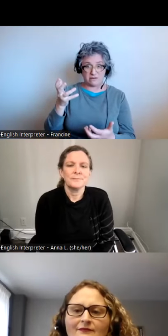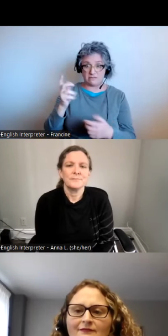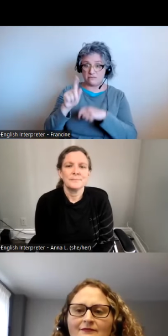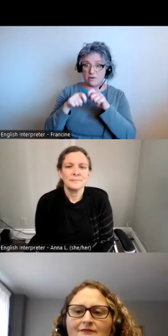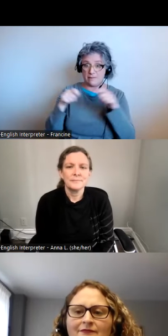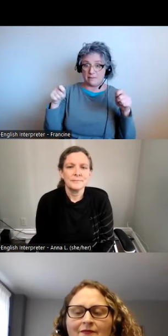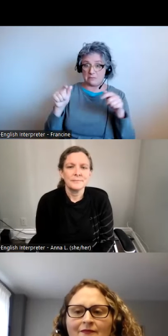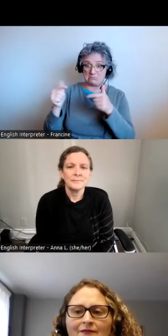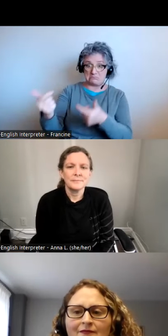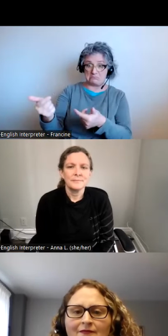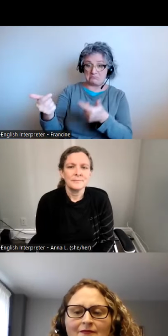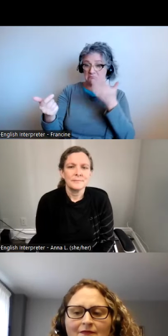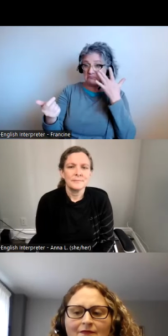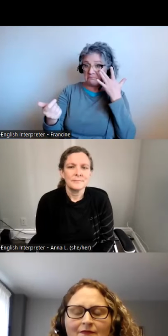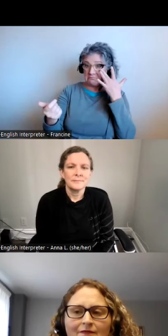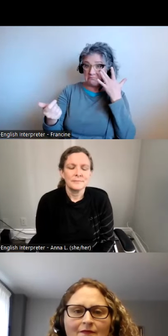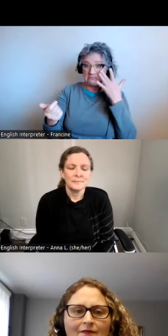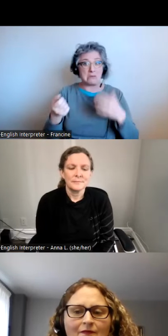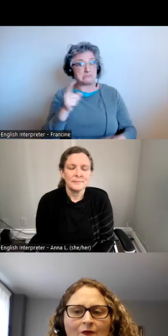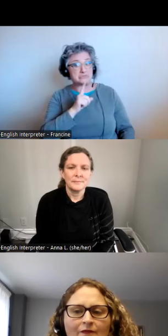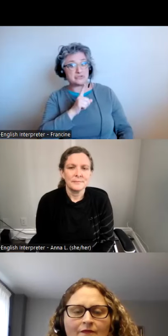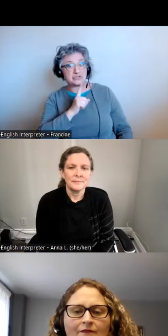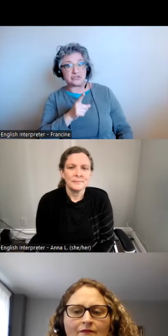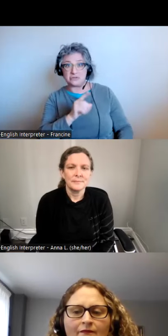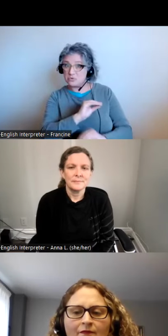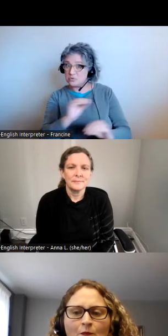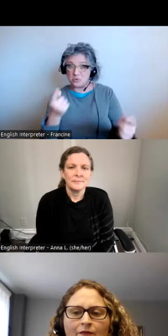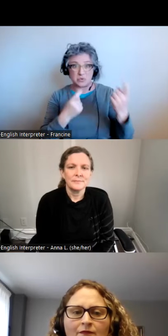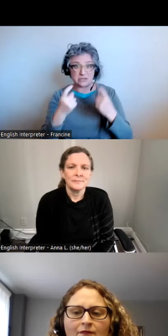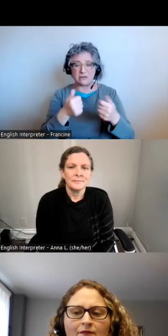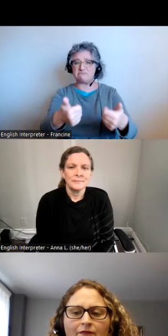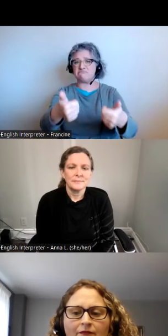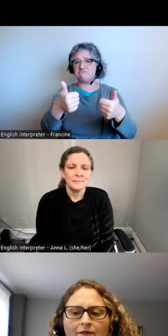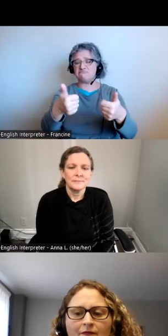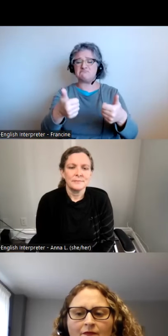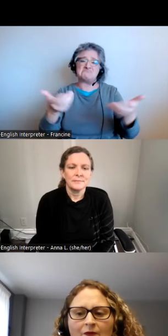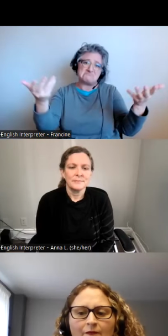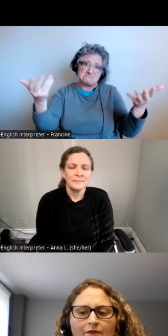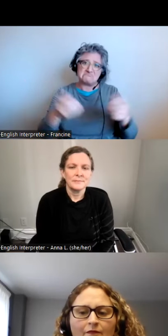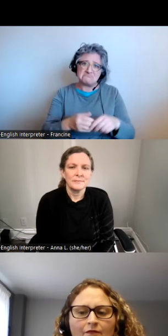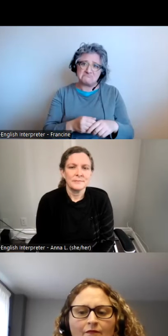. Excellent. » Kim Adlard: Minette, do you want to do the final